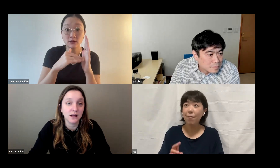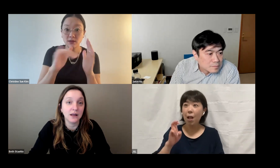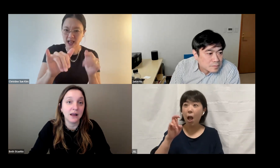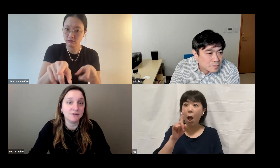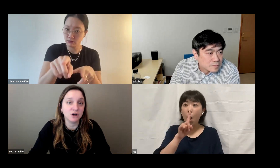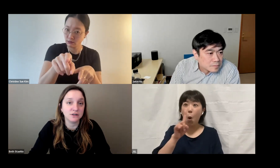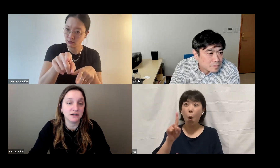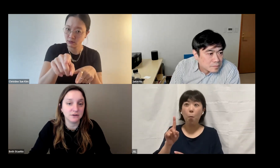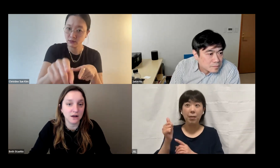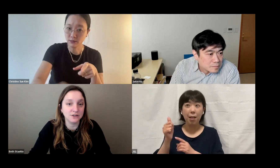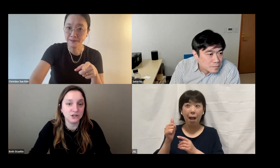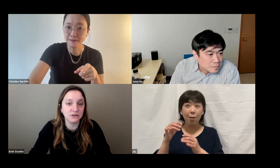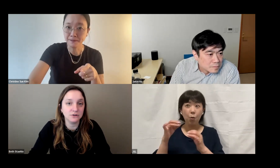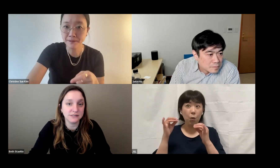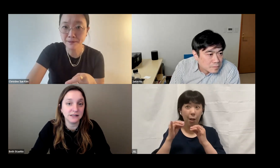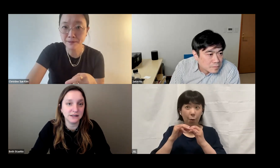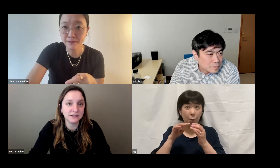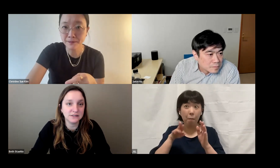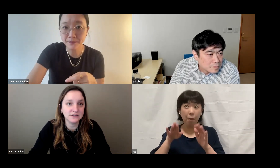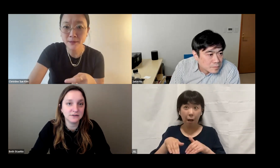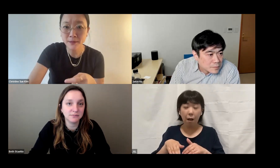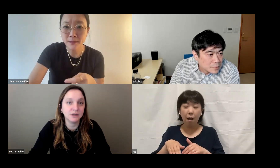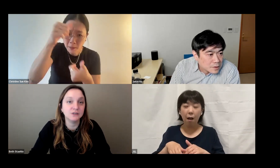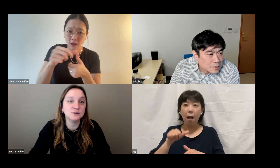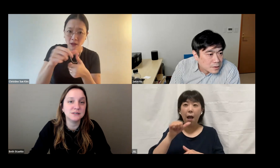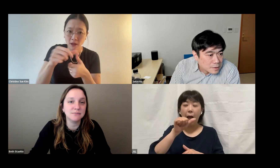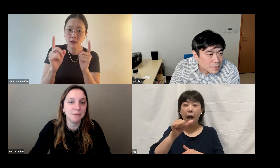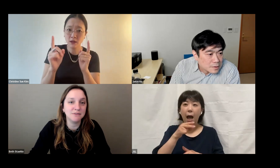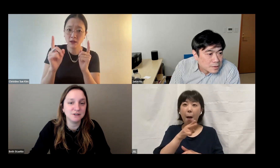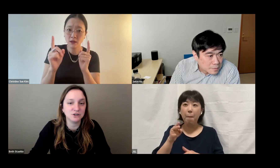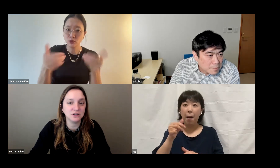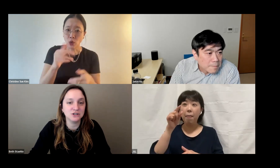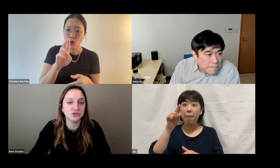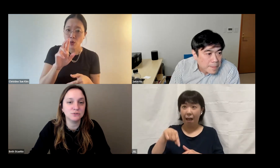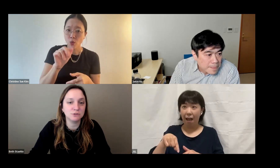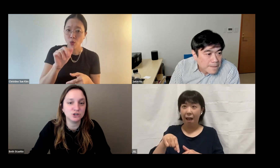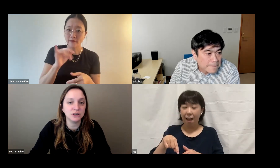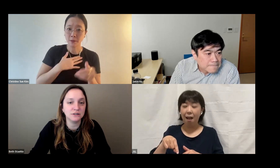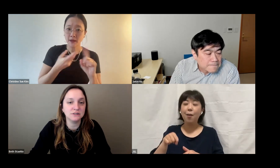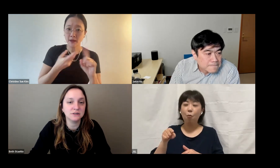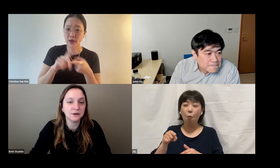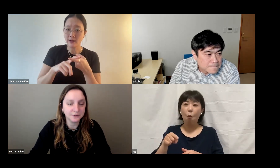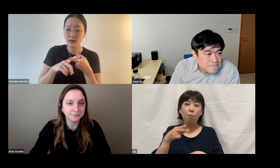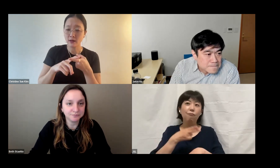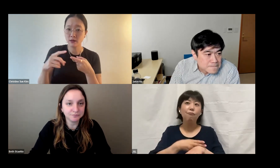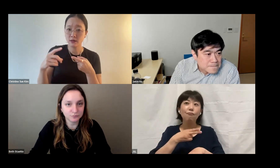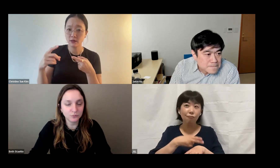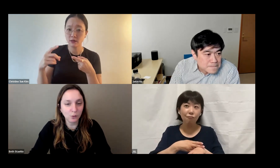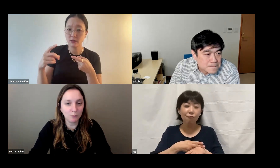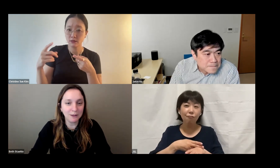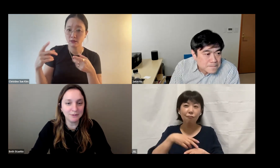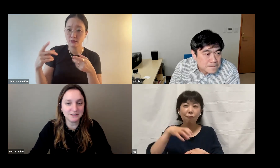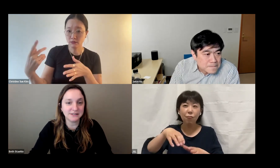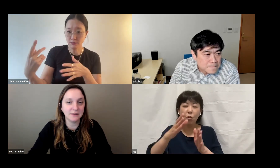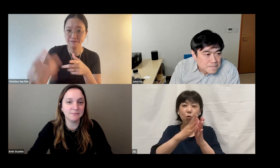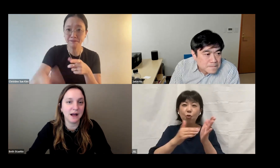and Avatar technology in New Zealand because you said maybe eventually these machines that be able to sign back